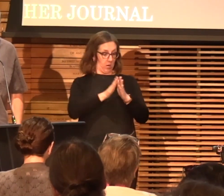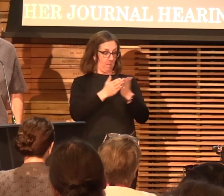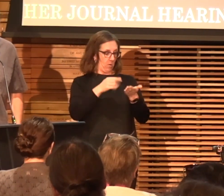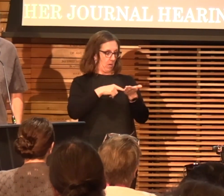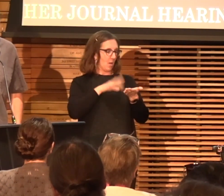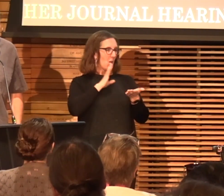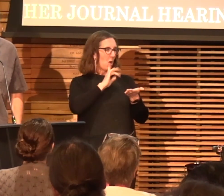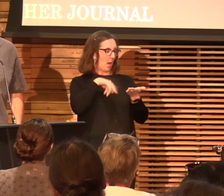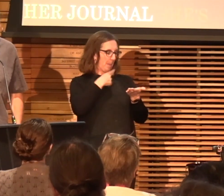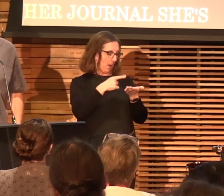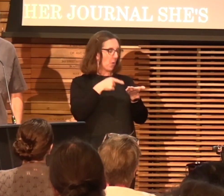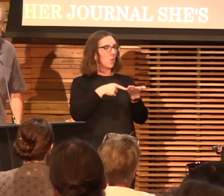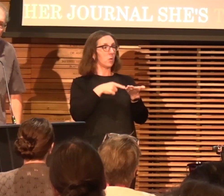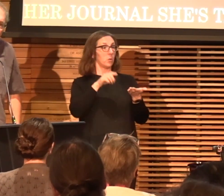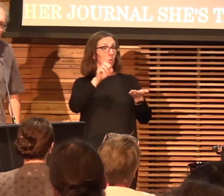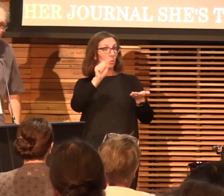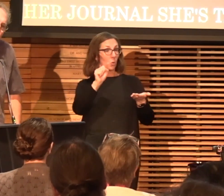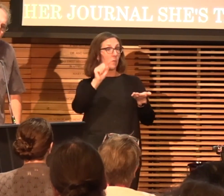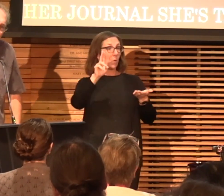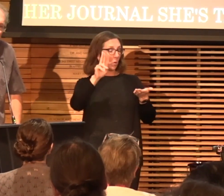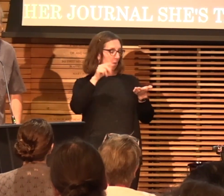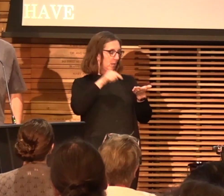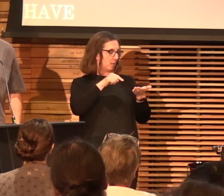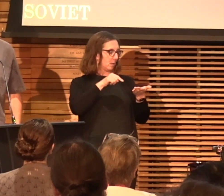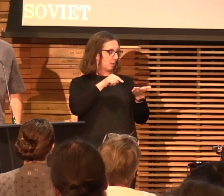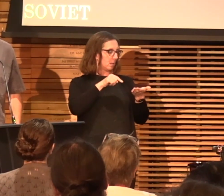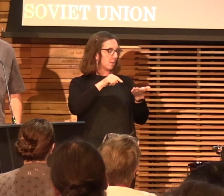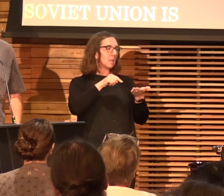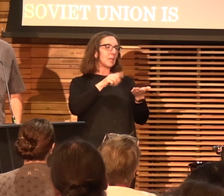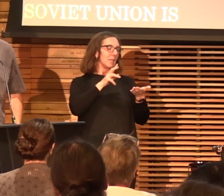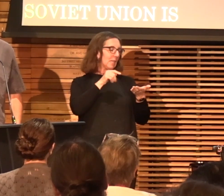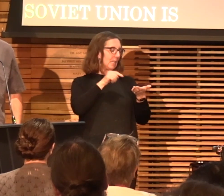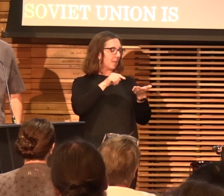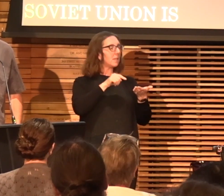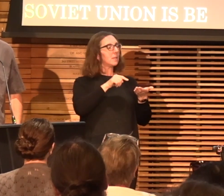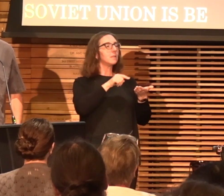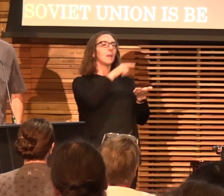is a benevolent but paternalistic regime.